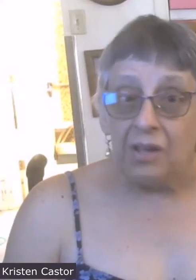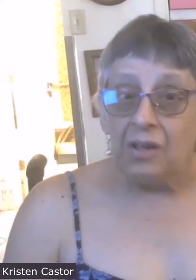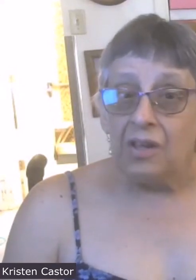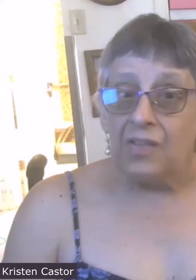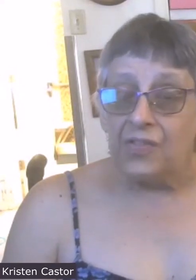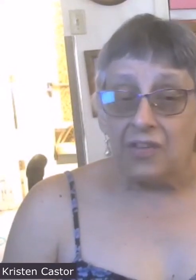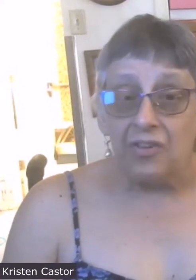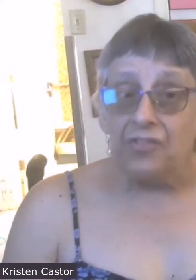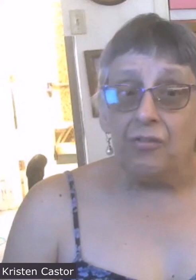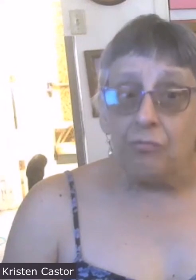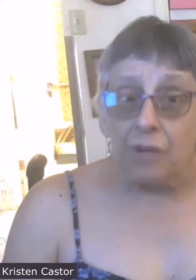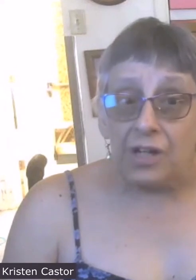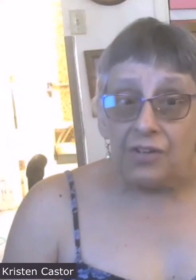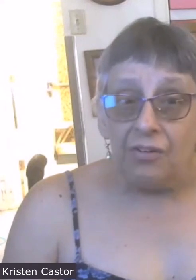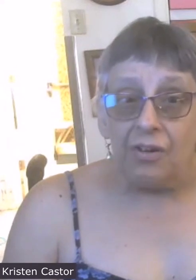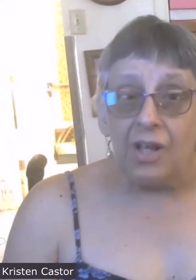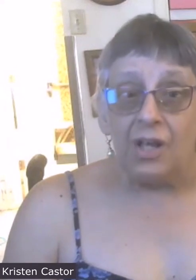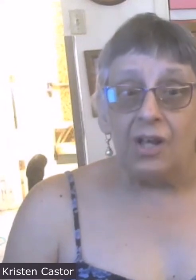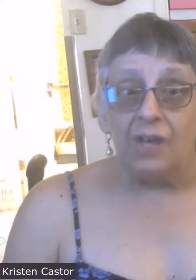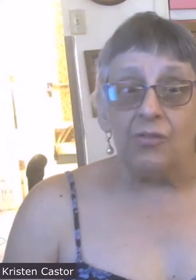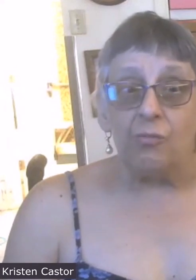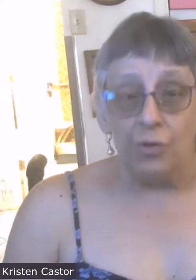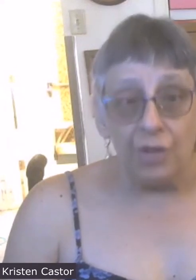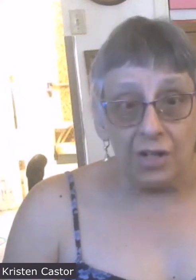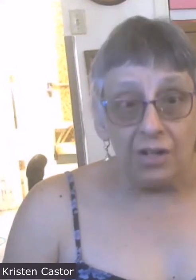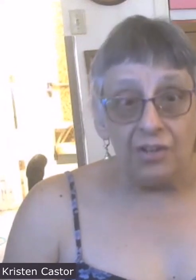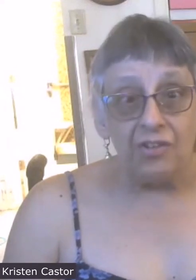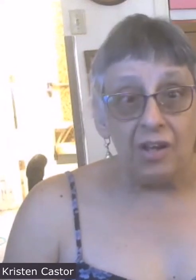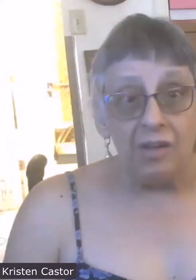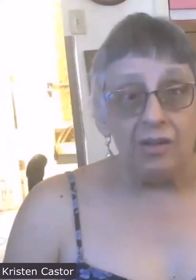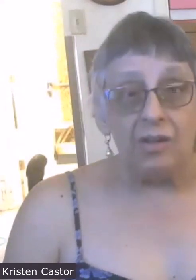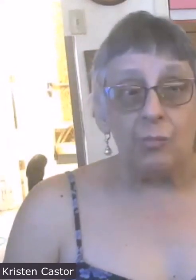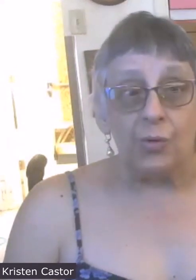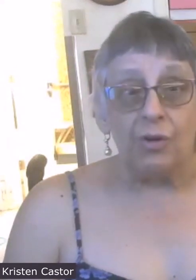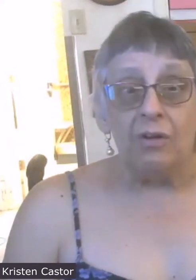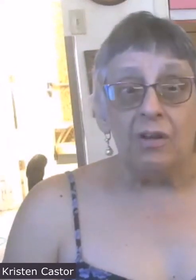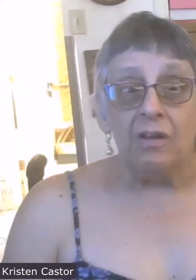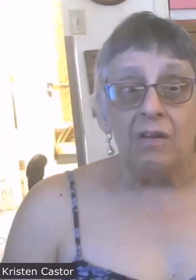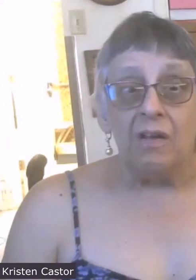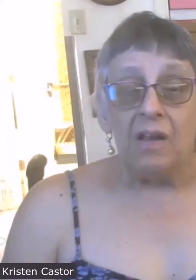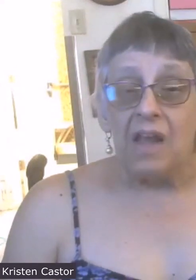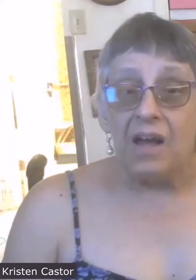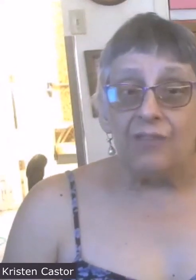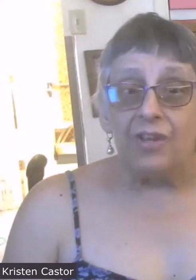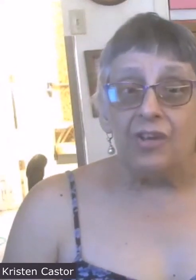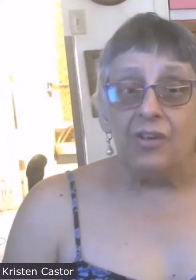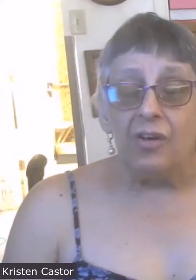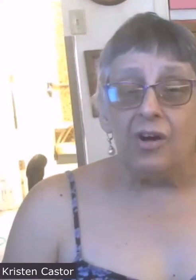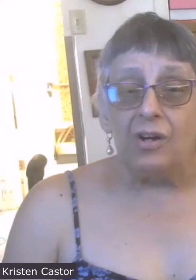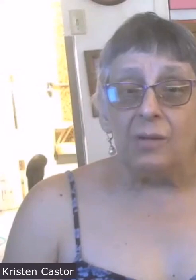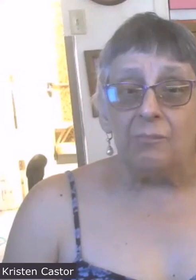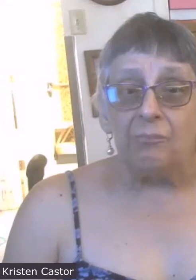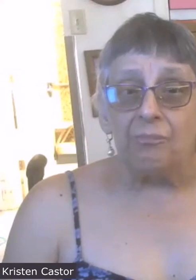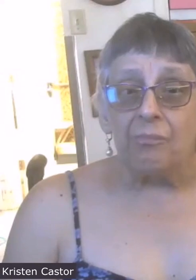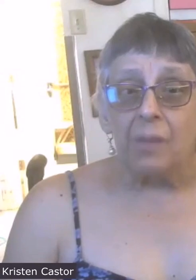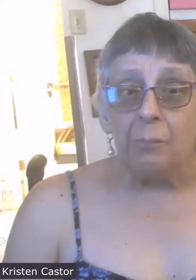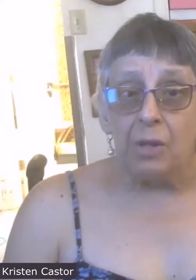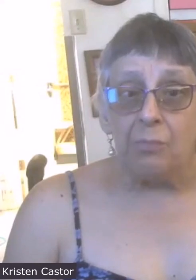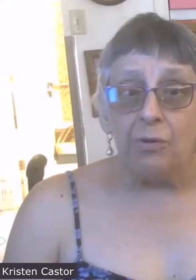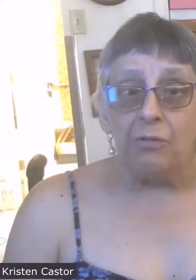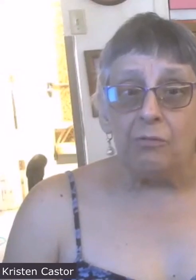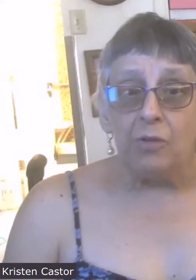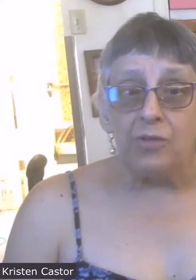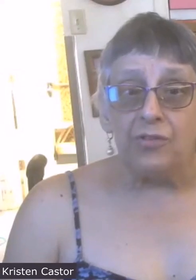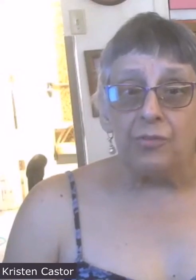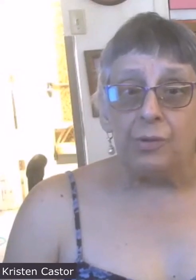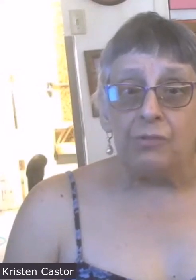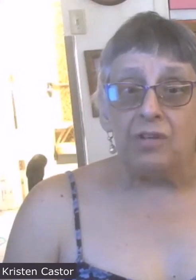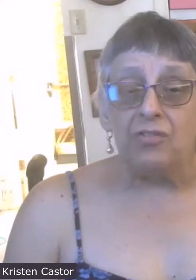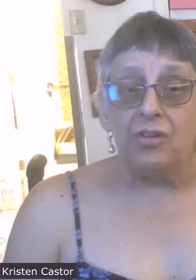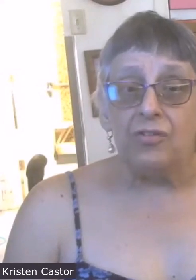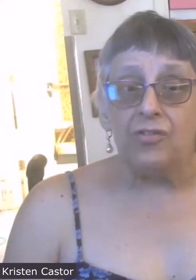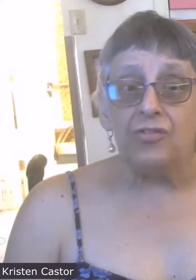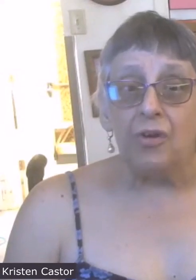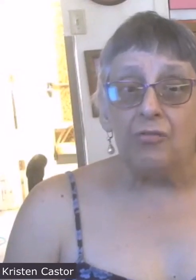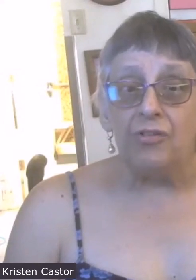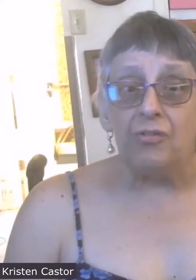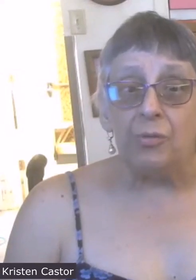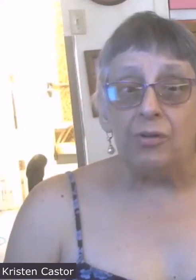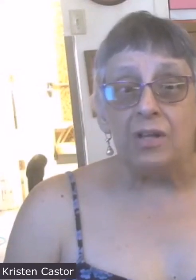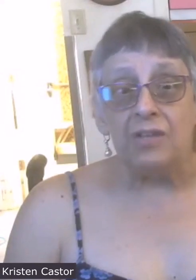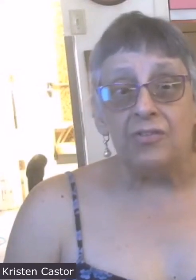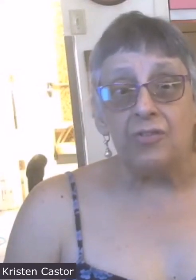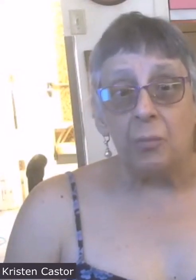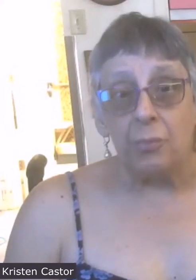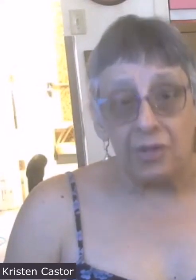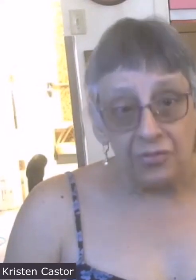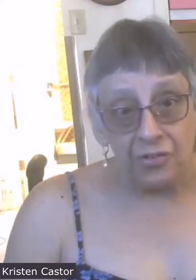this isn't right and we're not going to take it anymore. And having... Uhmm... people with disabilities so visible and so present